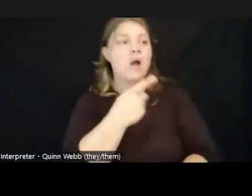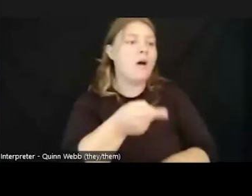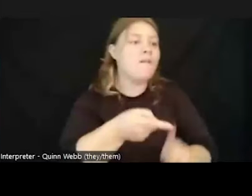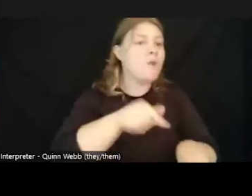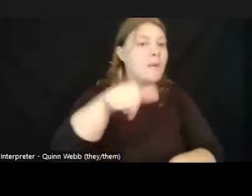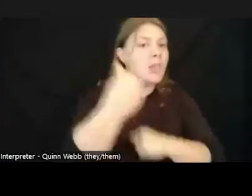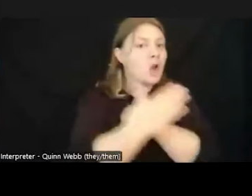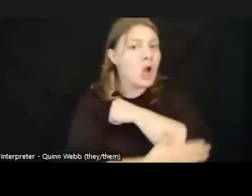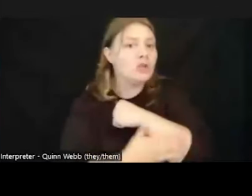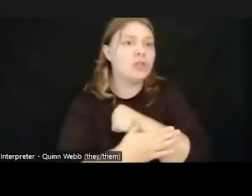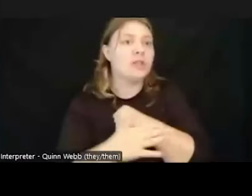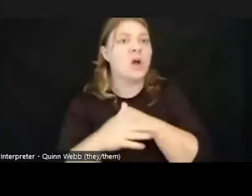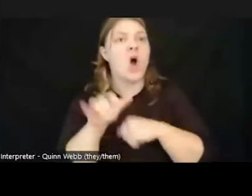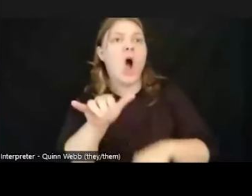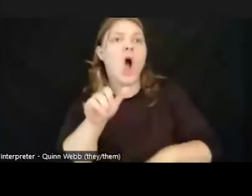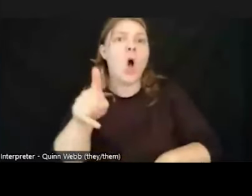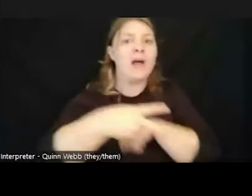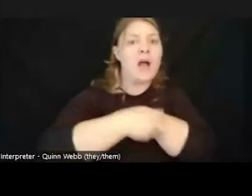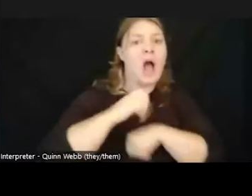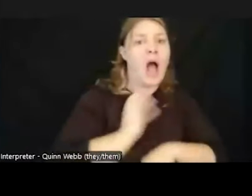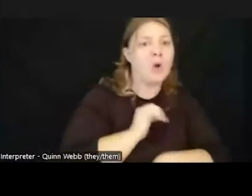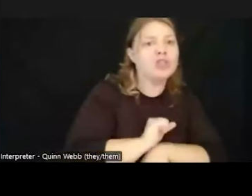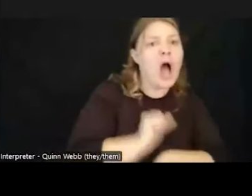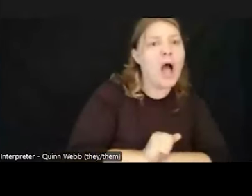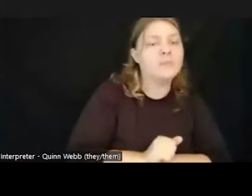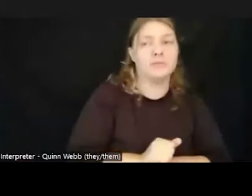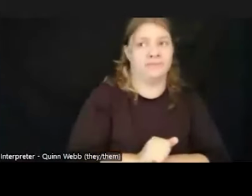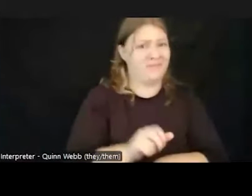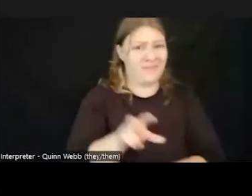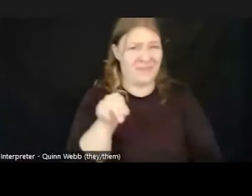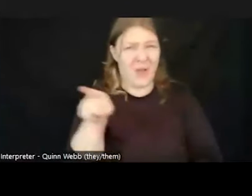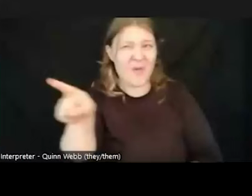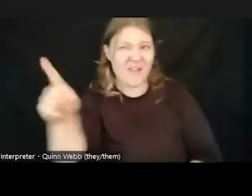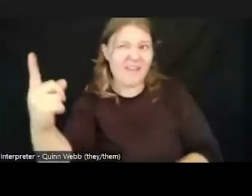our jobs no they're coming from other countries and they're doing the work that a lot of times